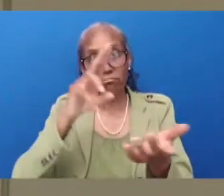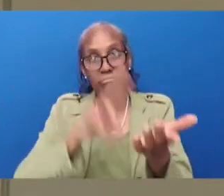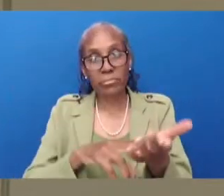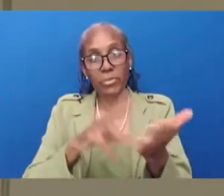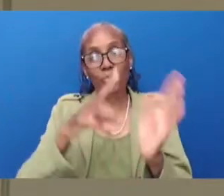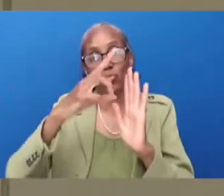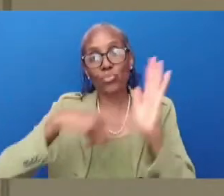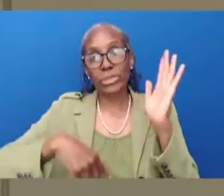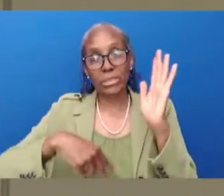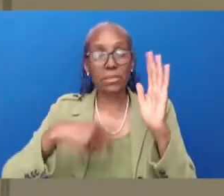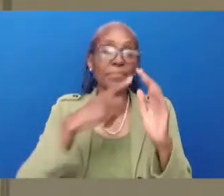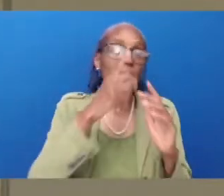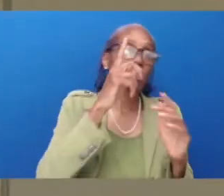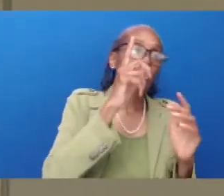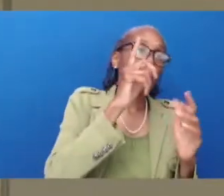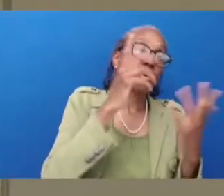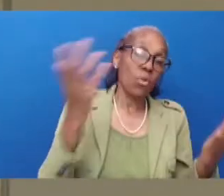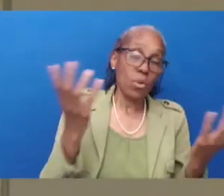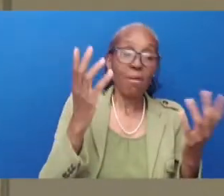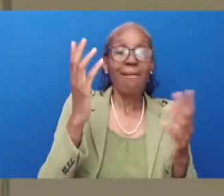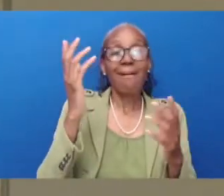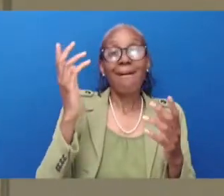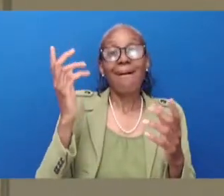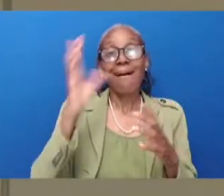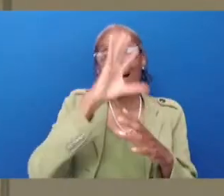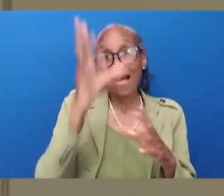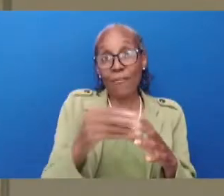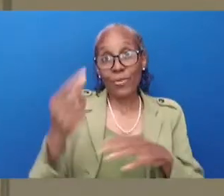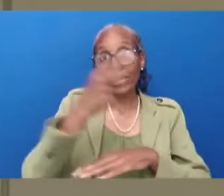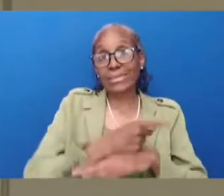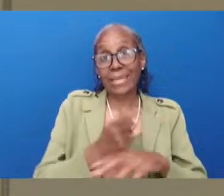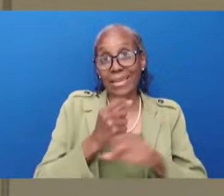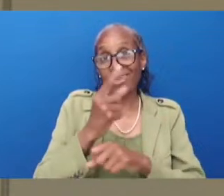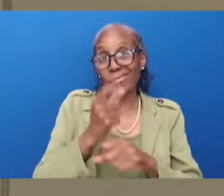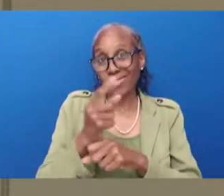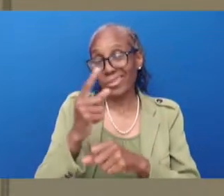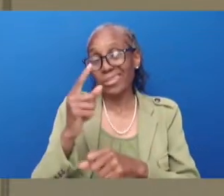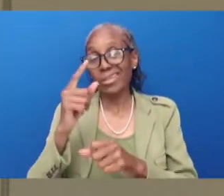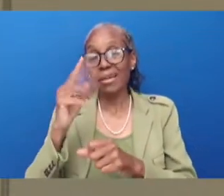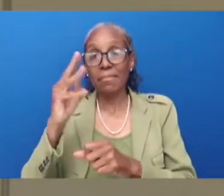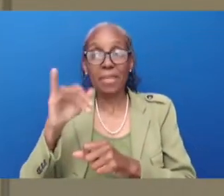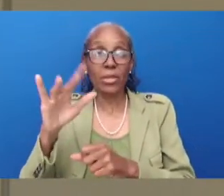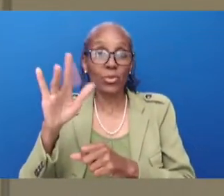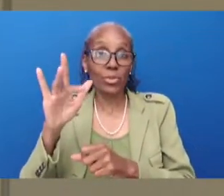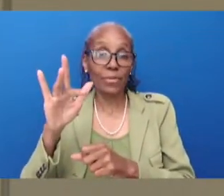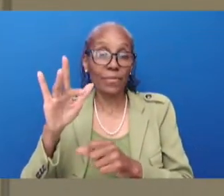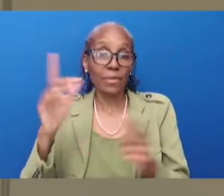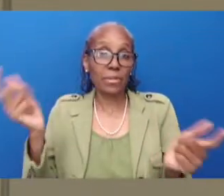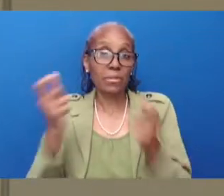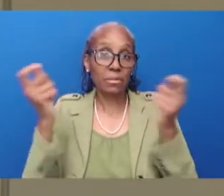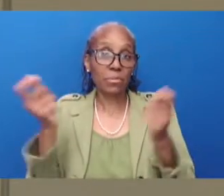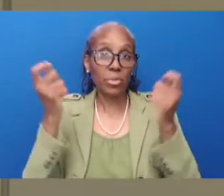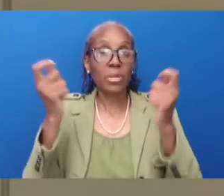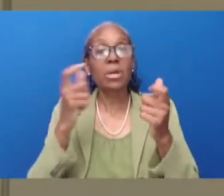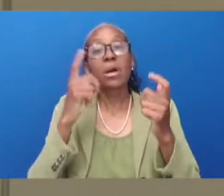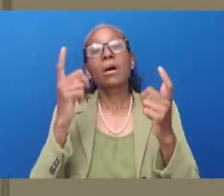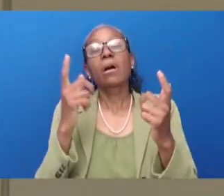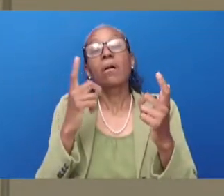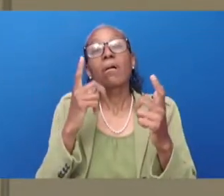SPECIAL PROCLAMATION TO ALL OF THEM AND IT READS AS FOLLOWS: